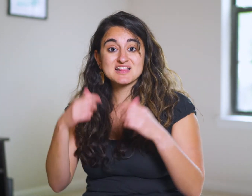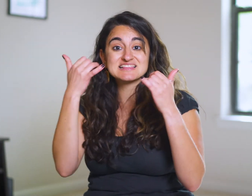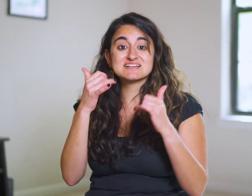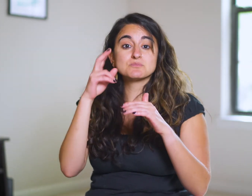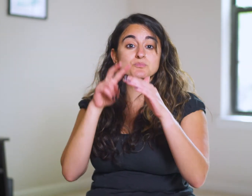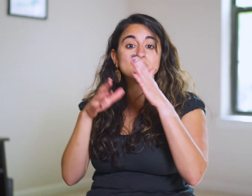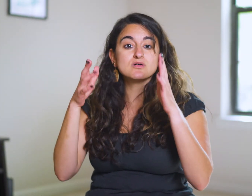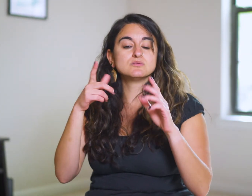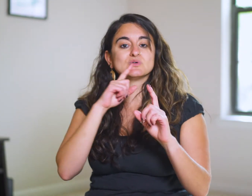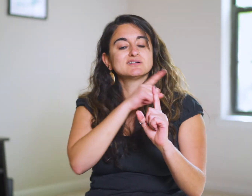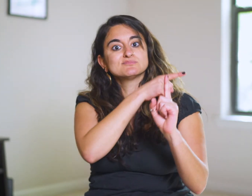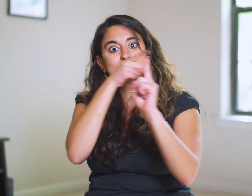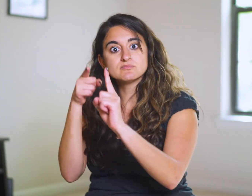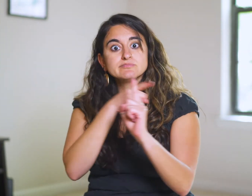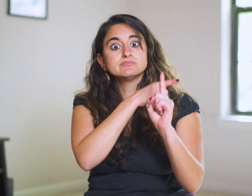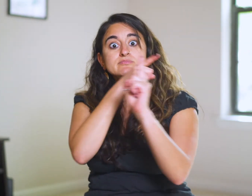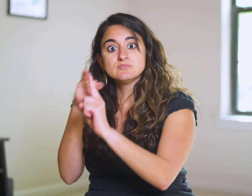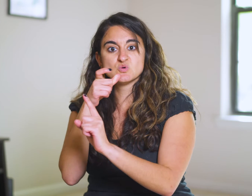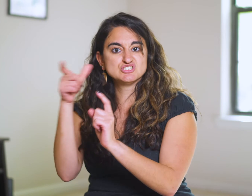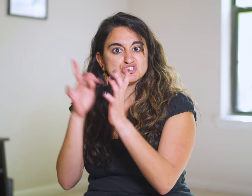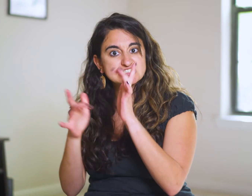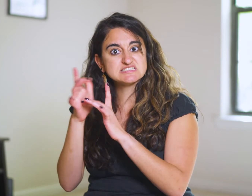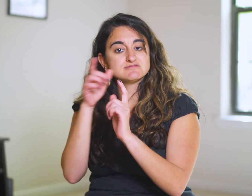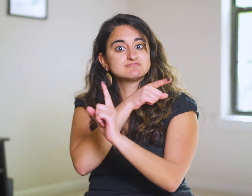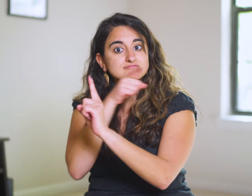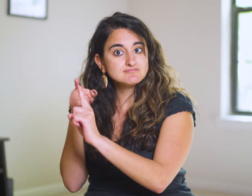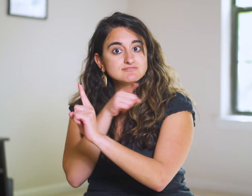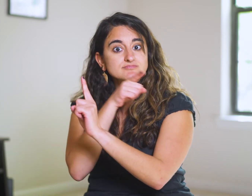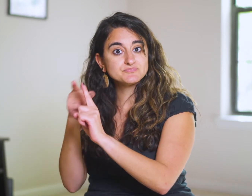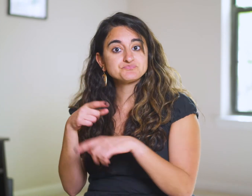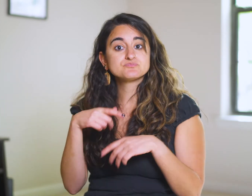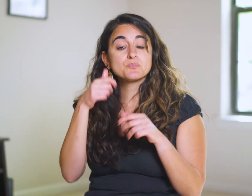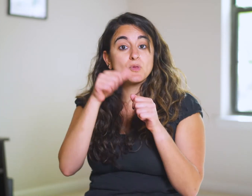This prophecy points us to Jesus repeatedly.